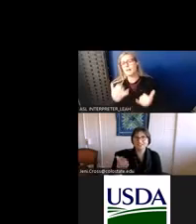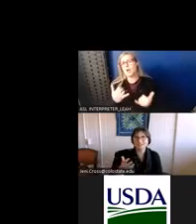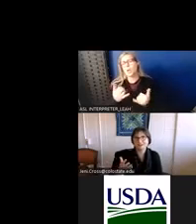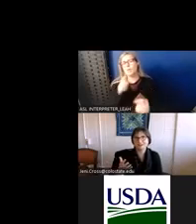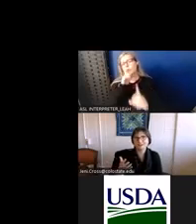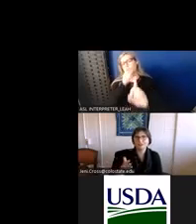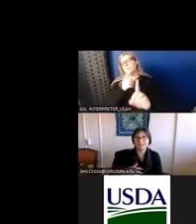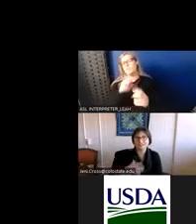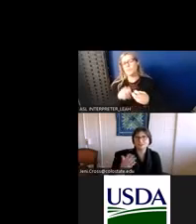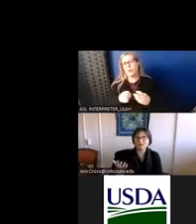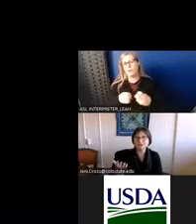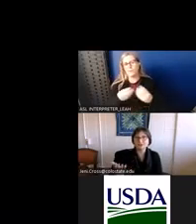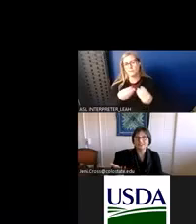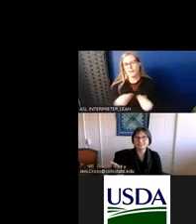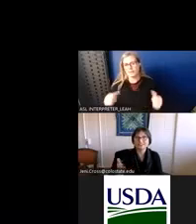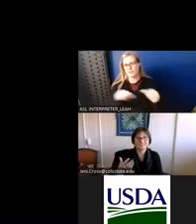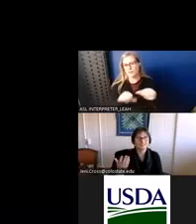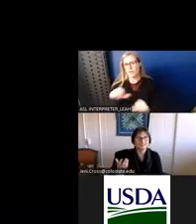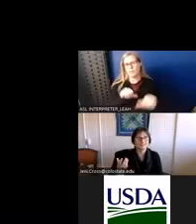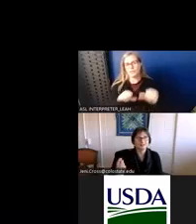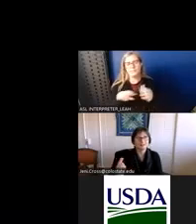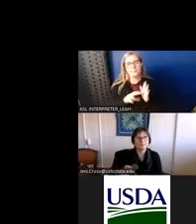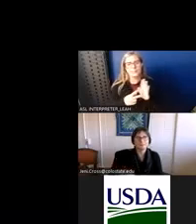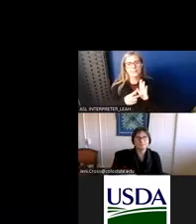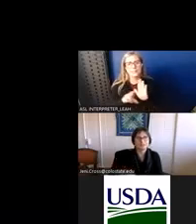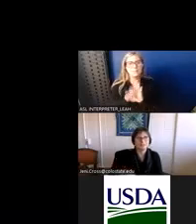and that means we need to build new skills in teams.